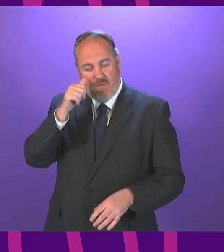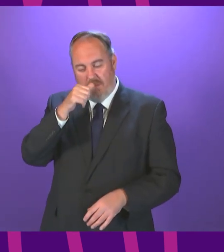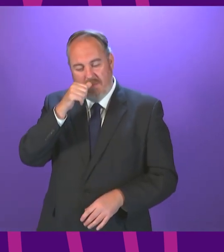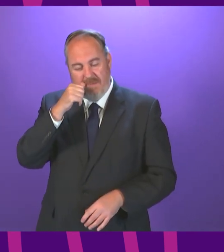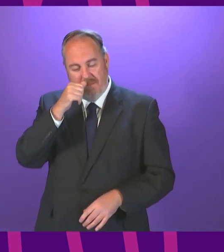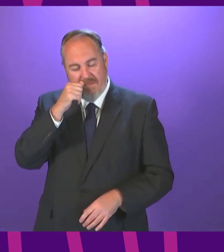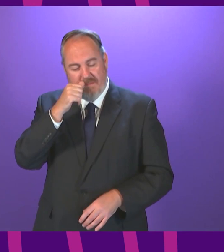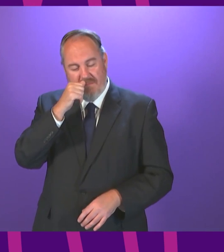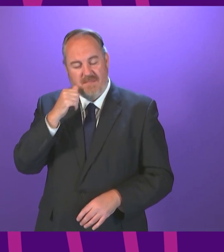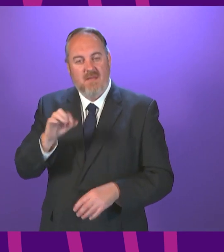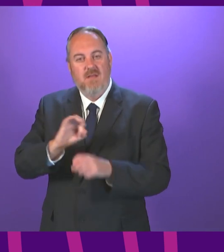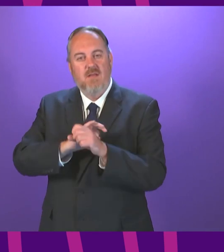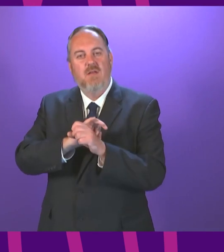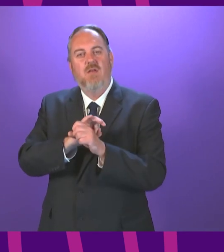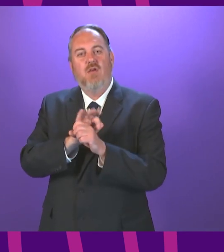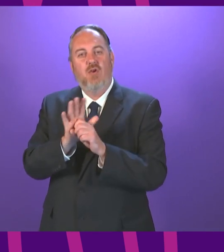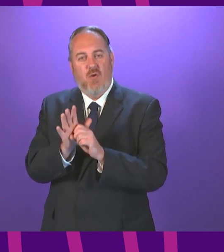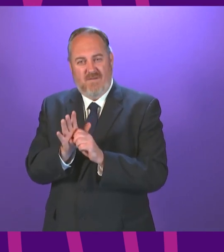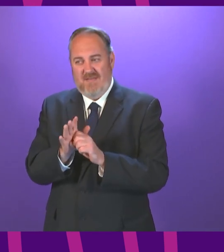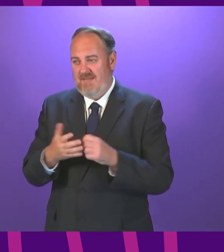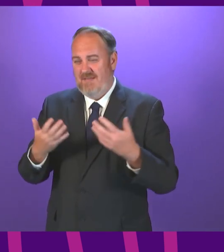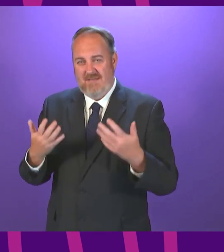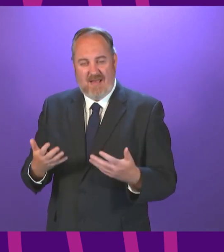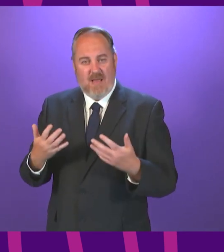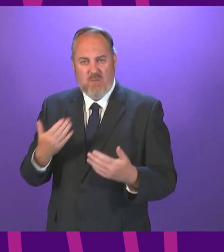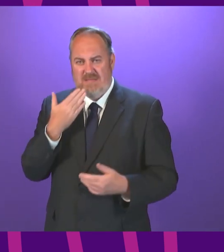exclusively, although much more than it was before, affecting younger people, and because